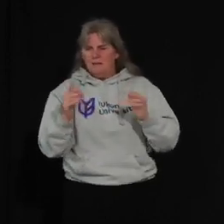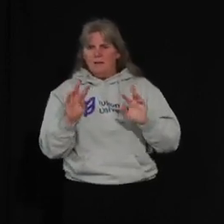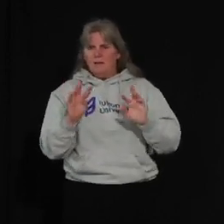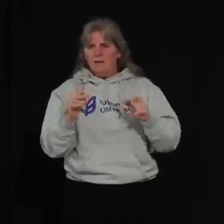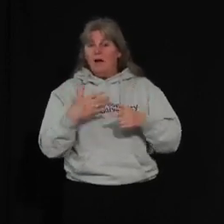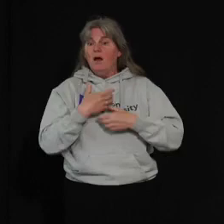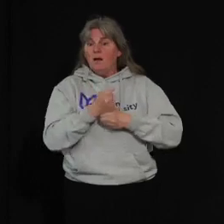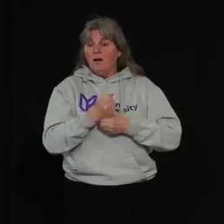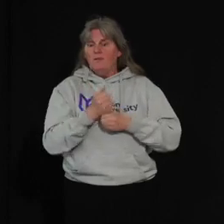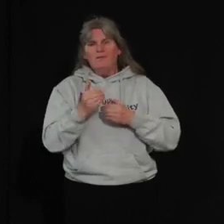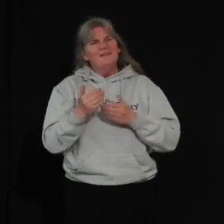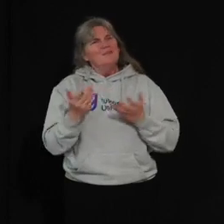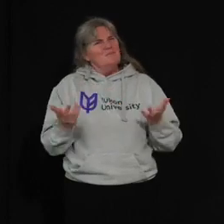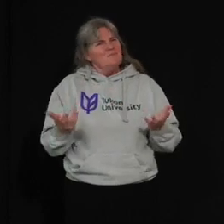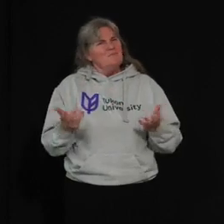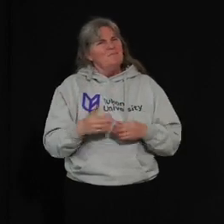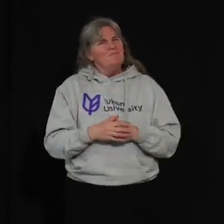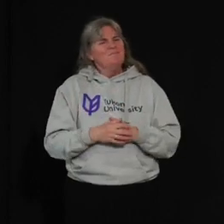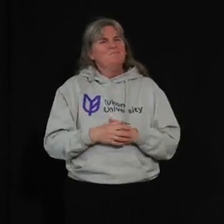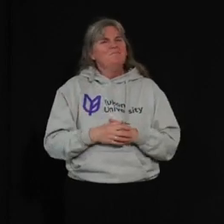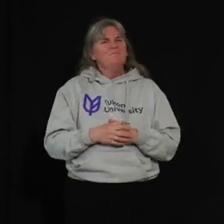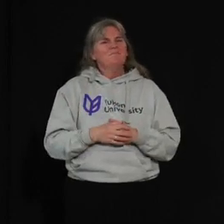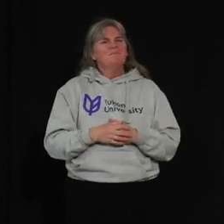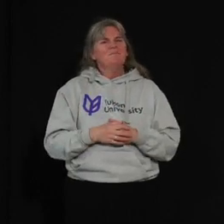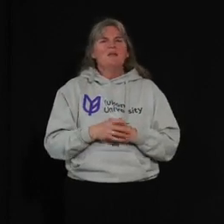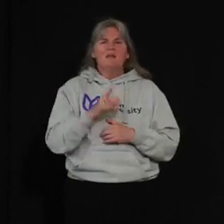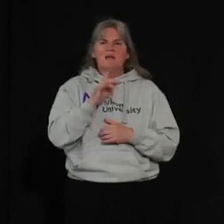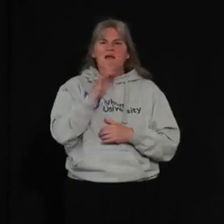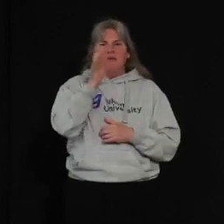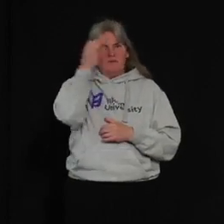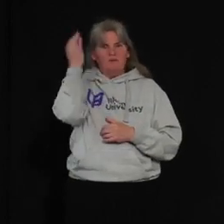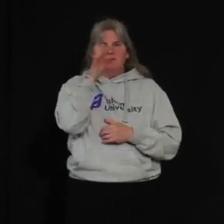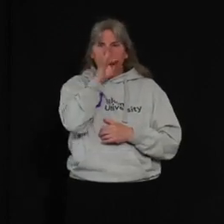steps when we are confident. A little bit in French...